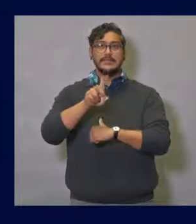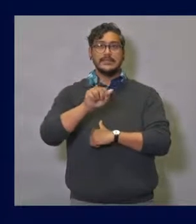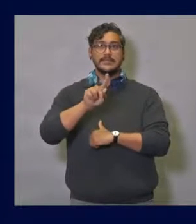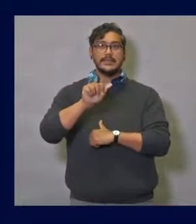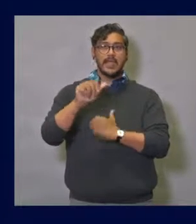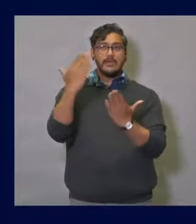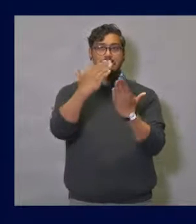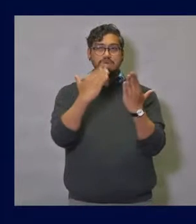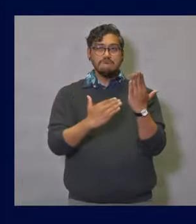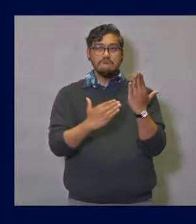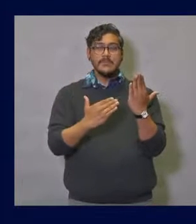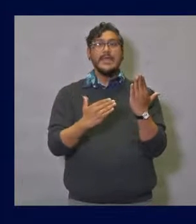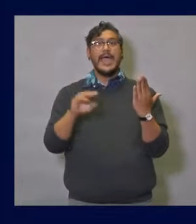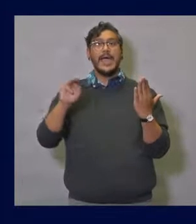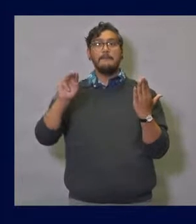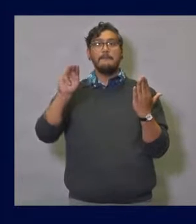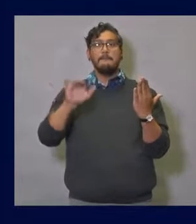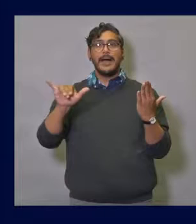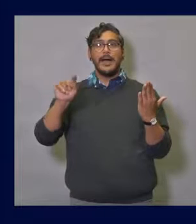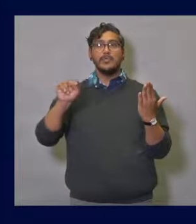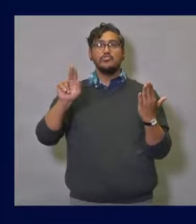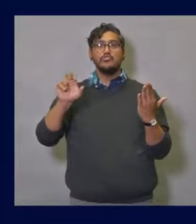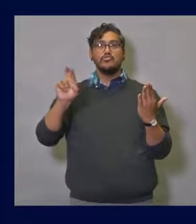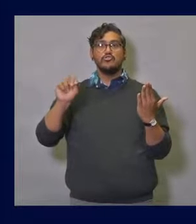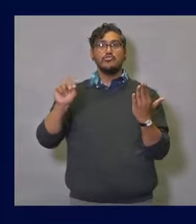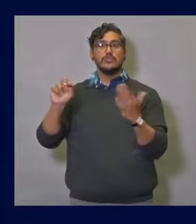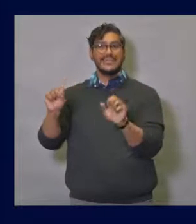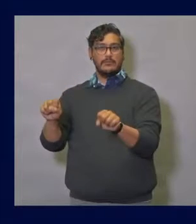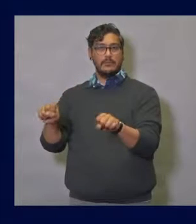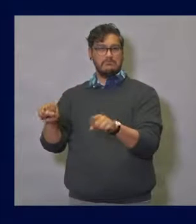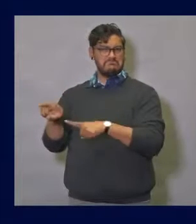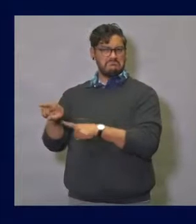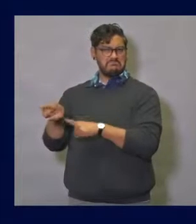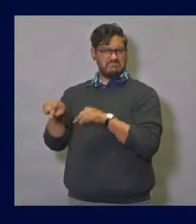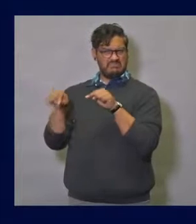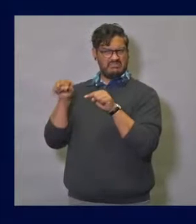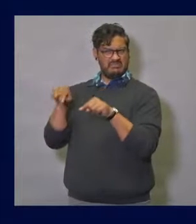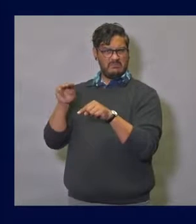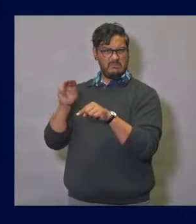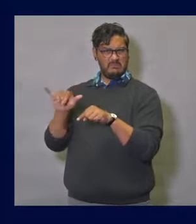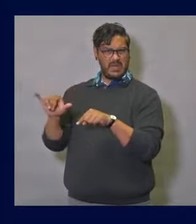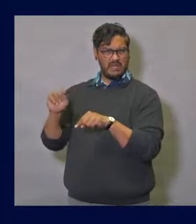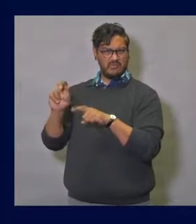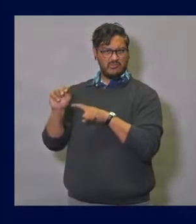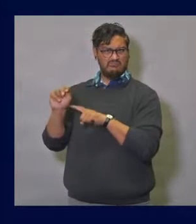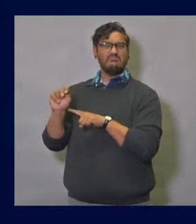BLUE SHIELD IS DEVELOPING IMPROVED DATA DASHBOARDS.